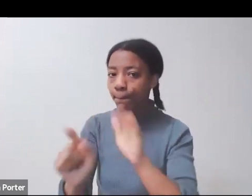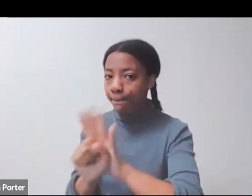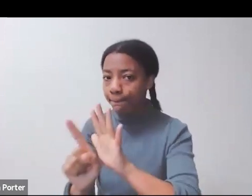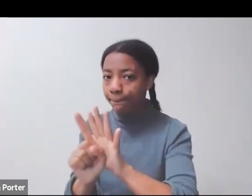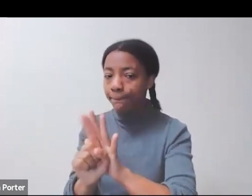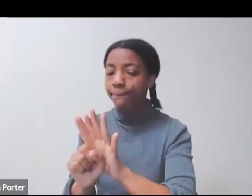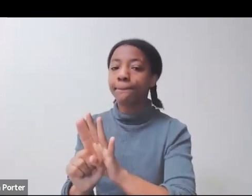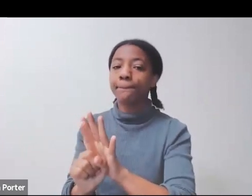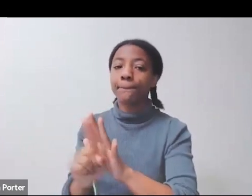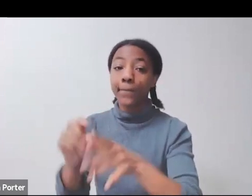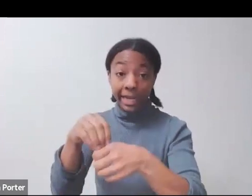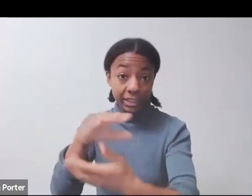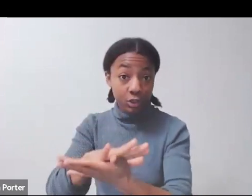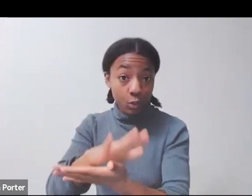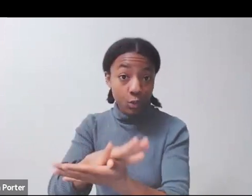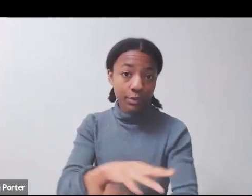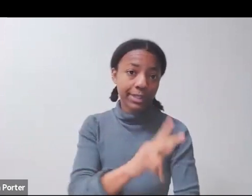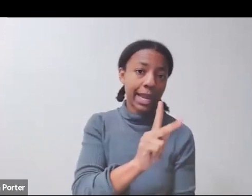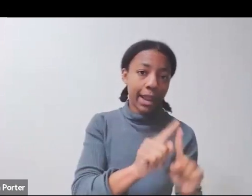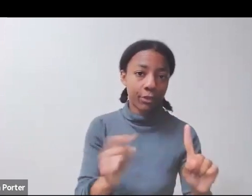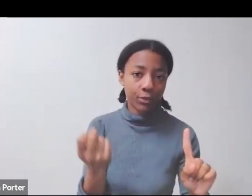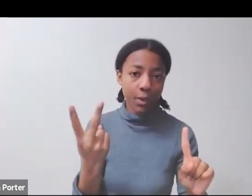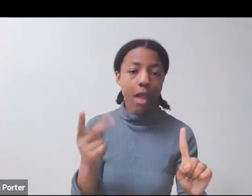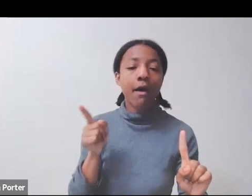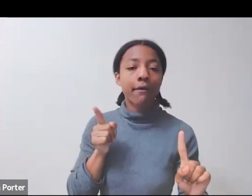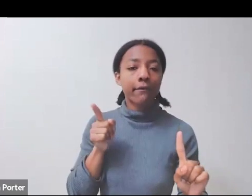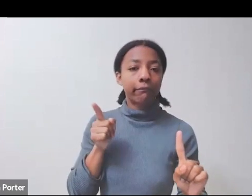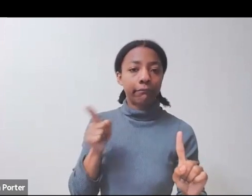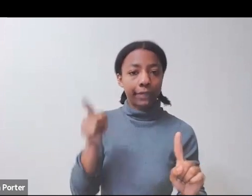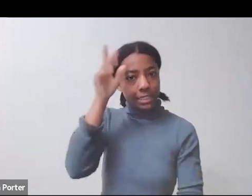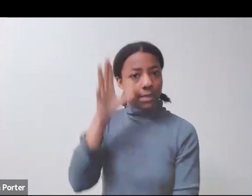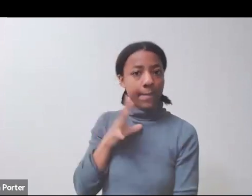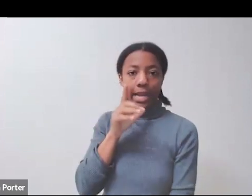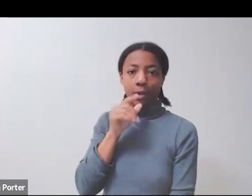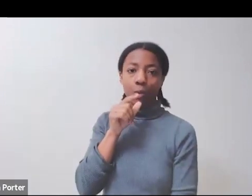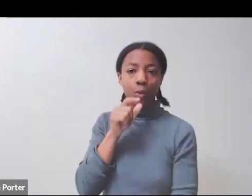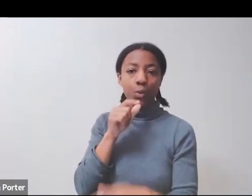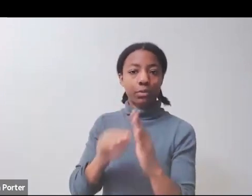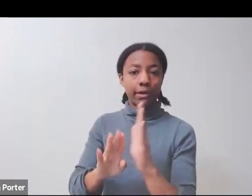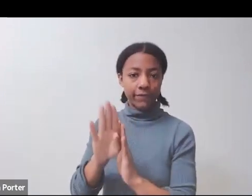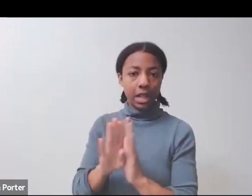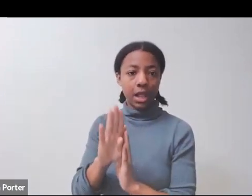about computer science principles, worked with Code.org to develop a version that was accessible that used Quorum